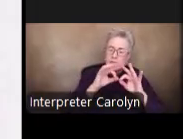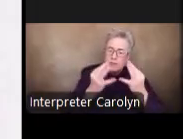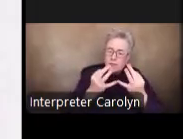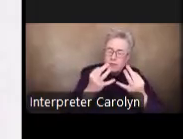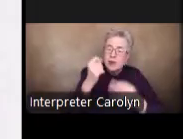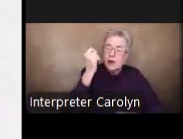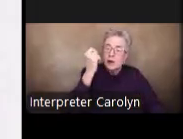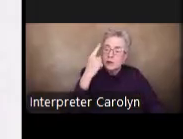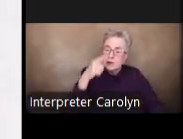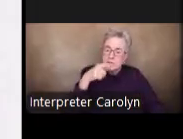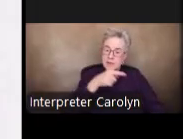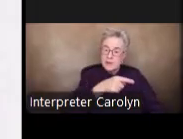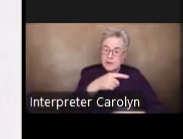tools and the support they need.